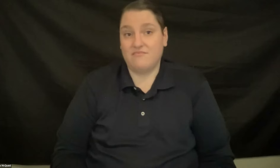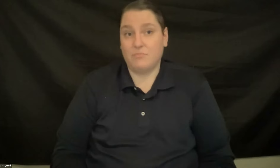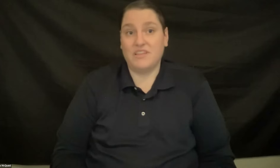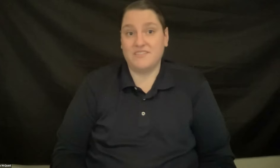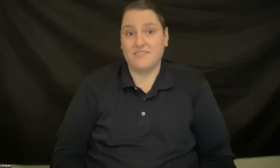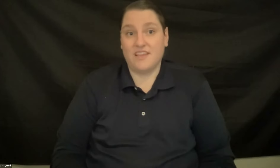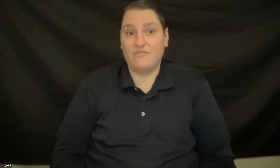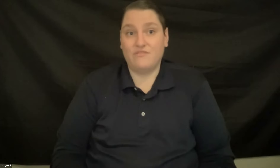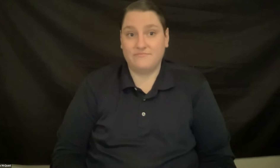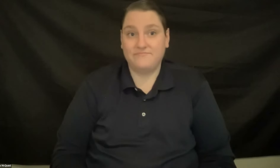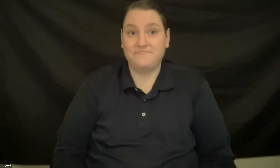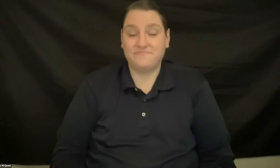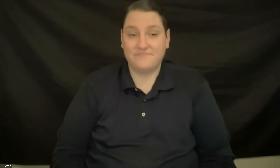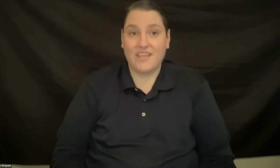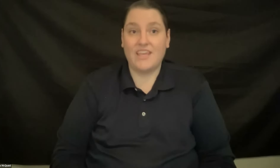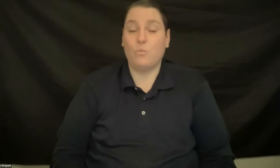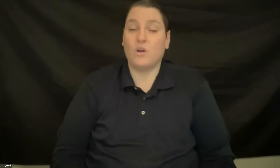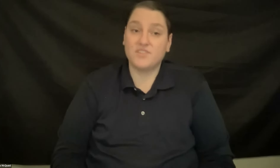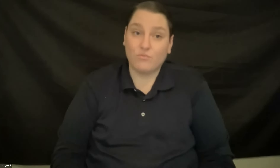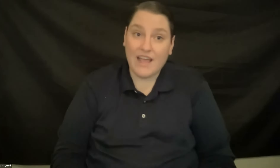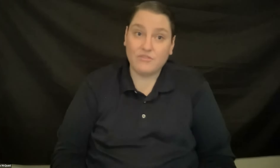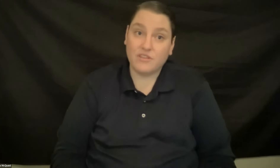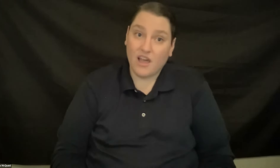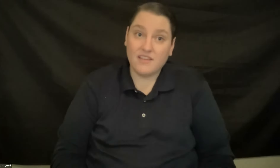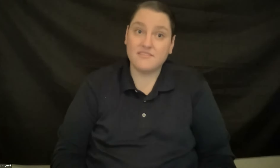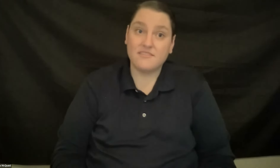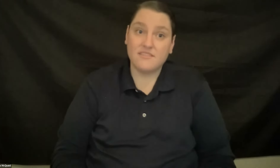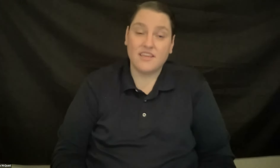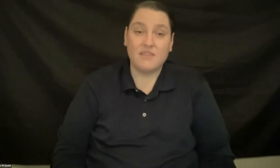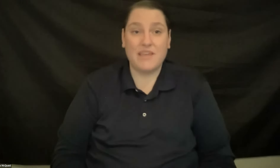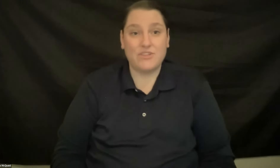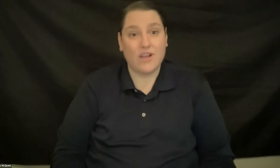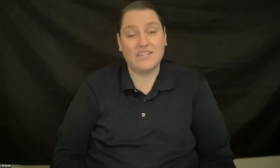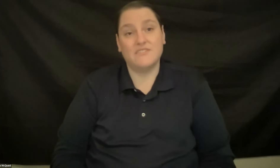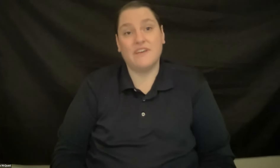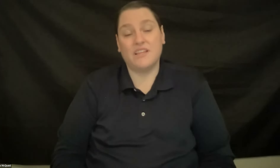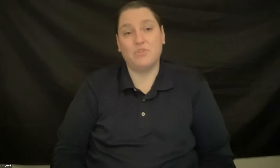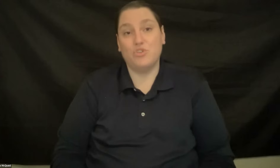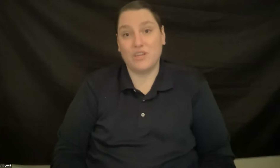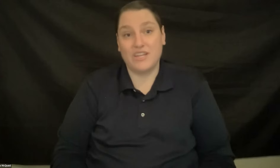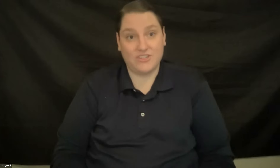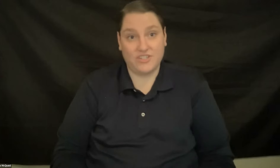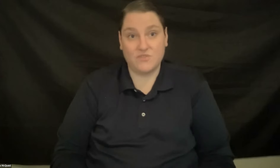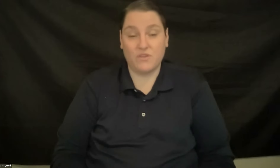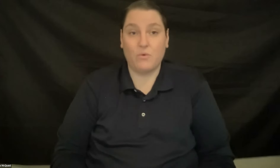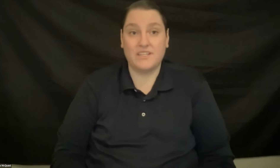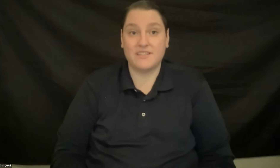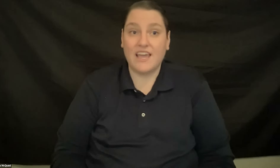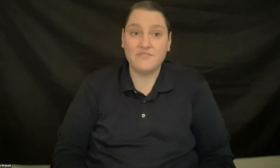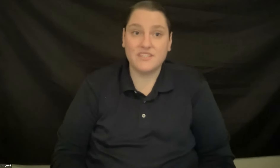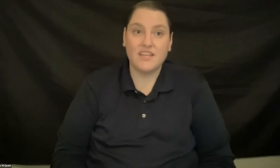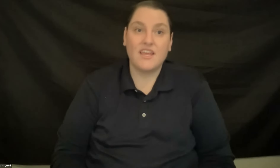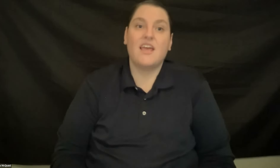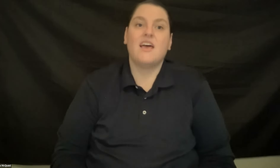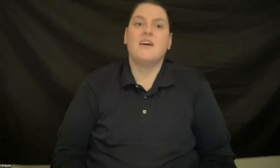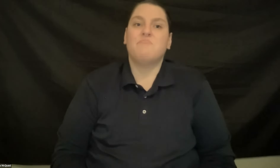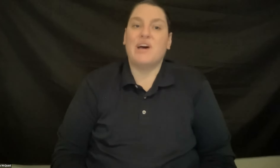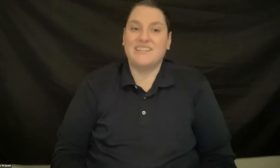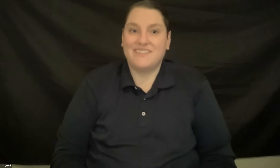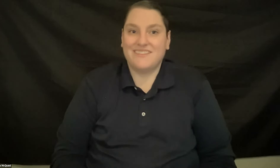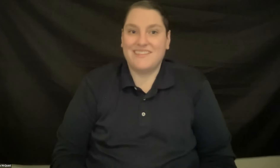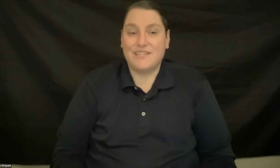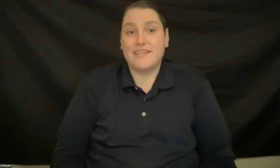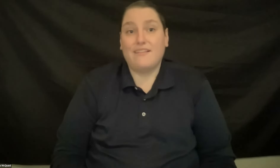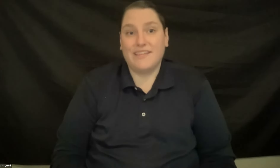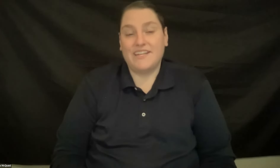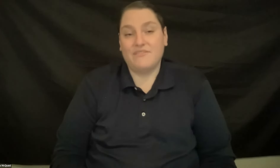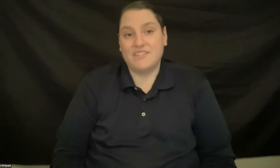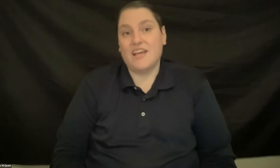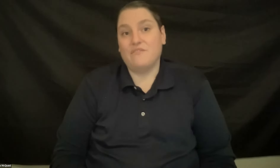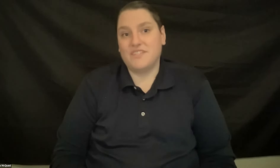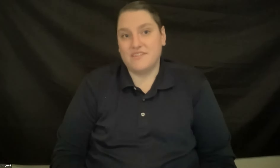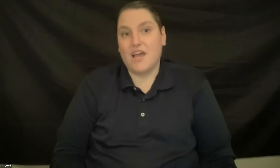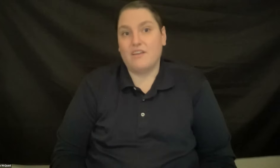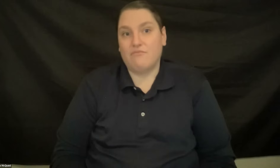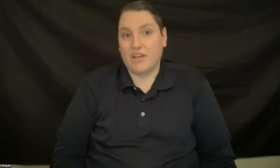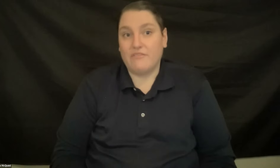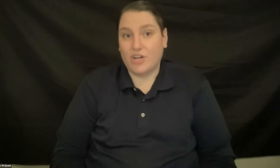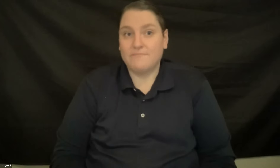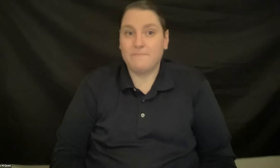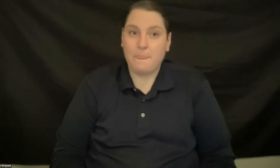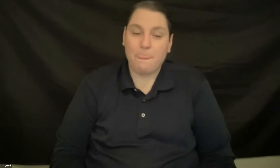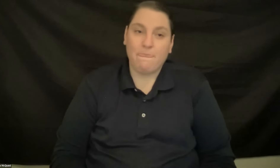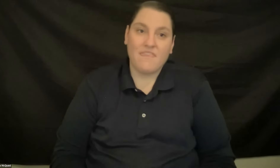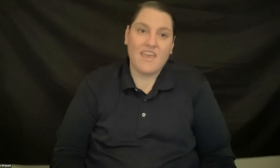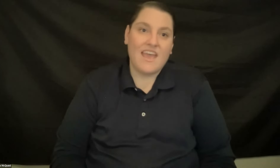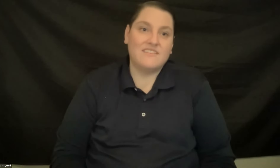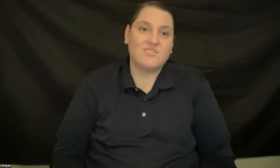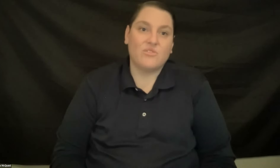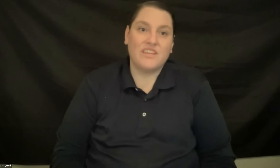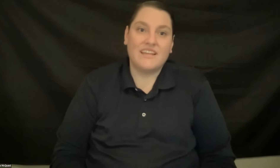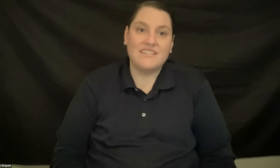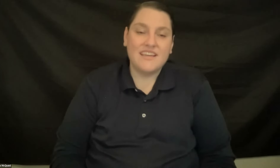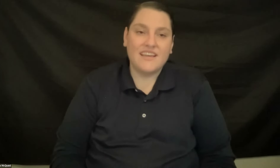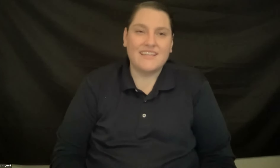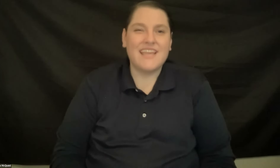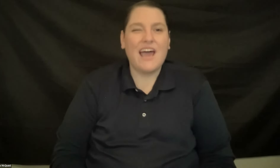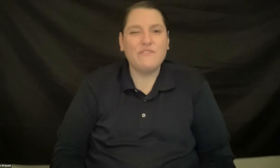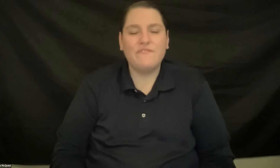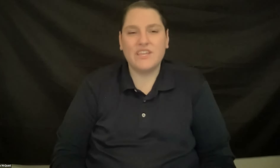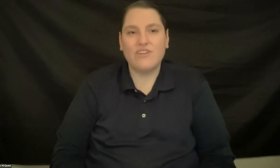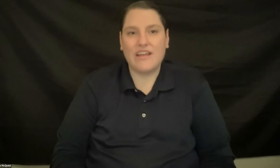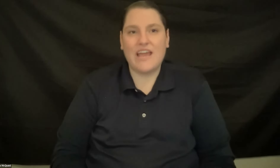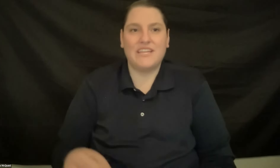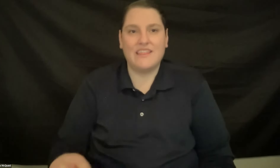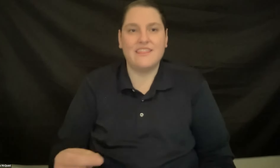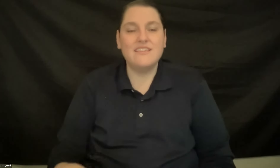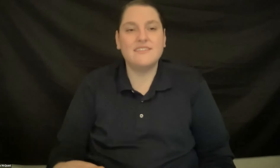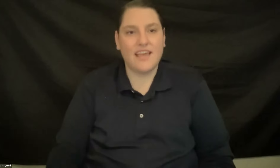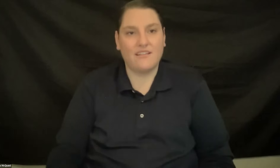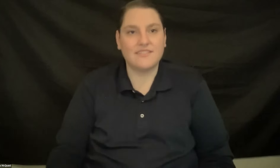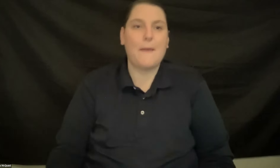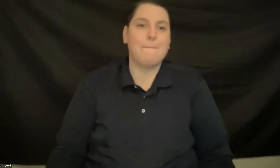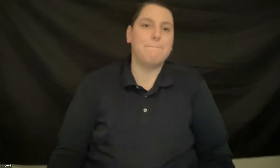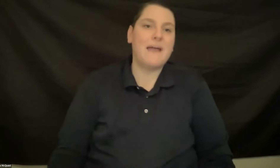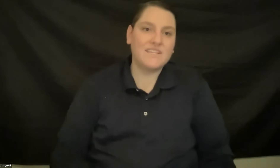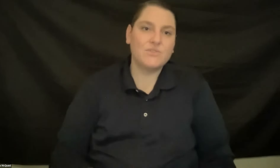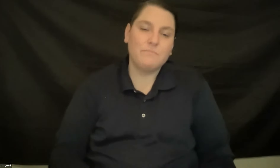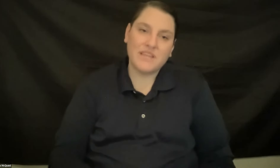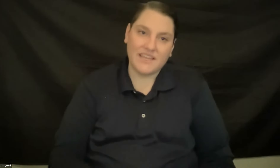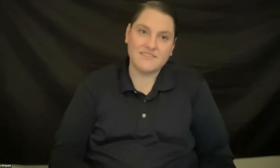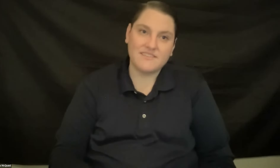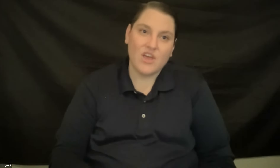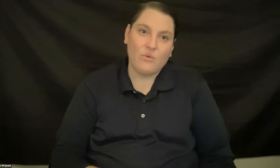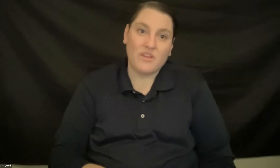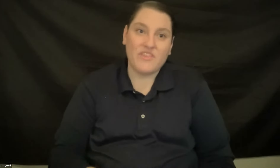The use of stem cells, for example, is on the rise. And what that means is, you know, your brain, since it began forming, has one type of cell that is one of the few that can't be replaced.